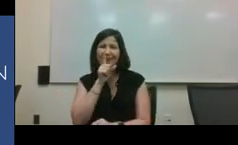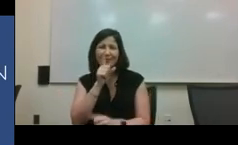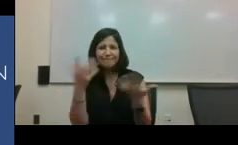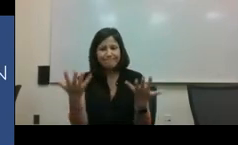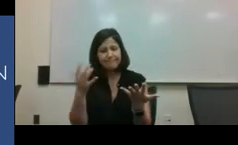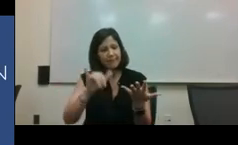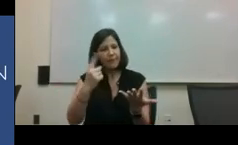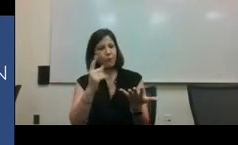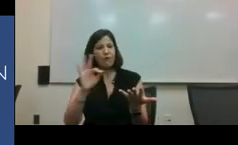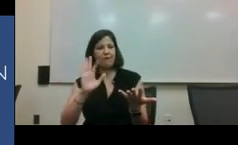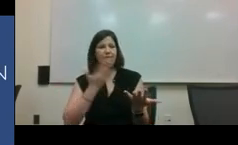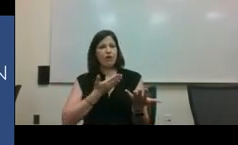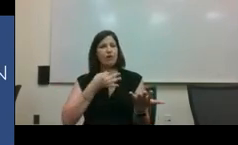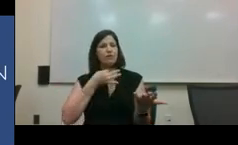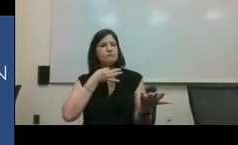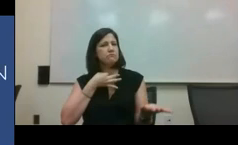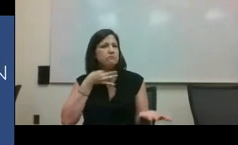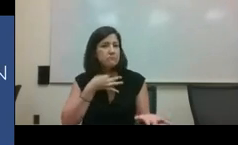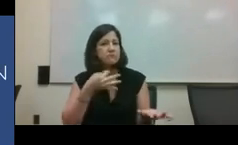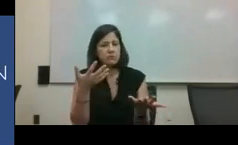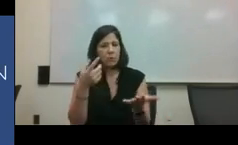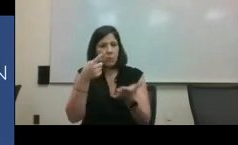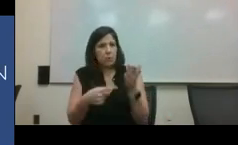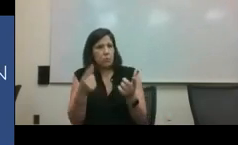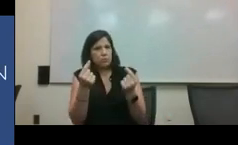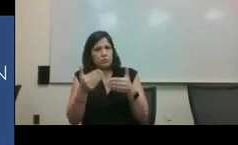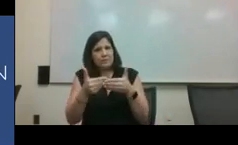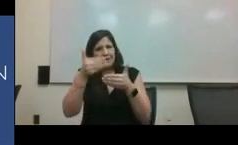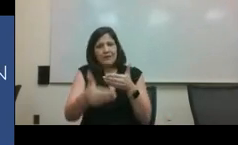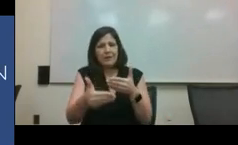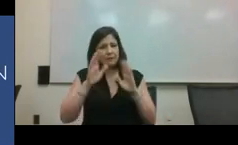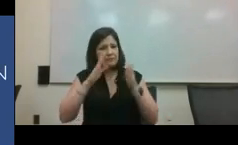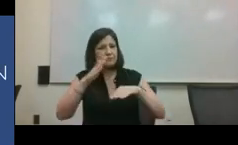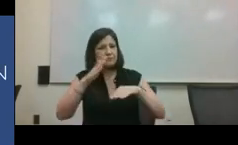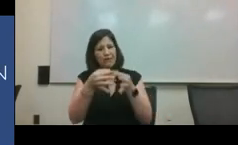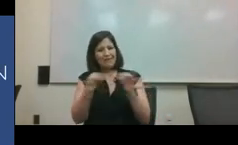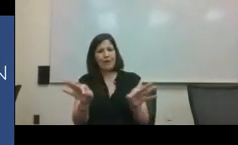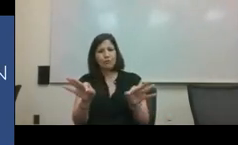So, that's definitely one of our curiosities as to what we should do next around a language